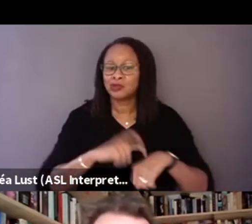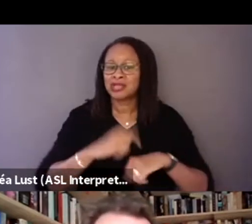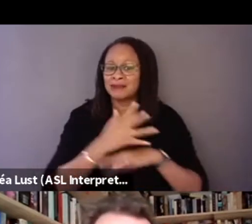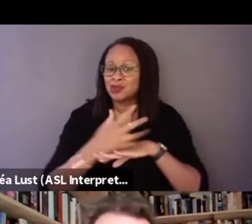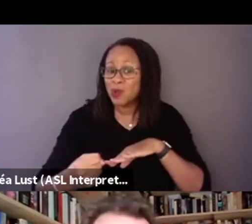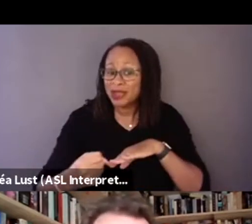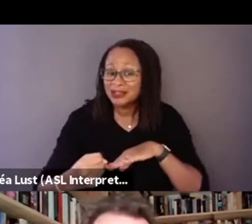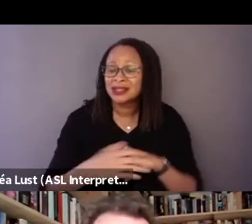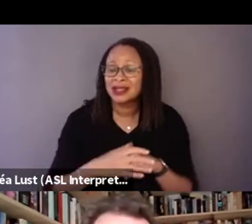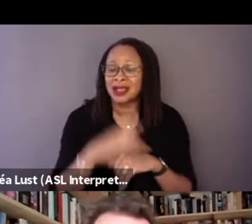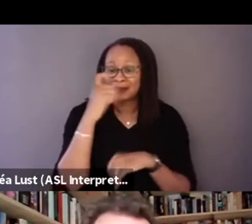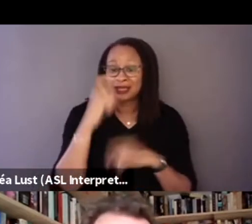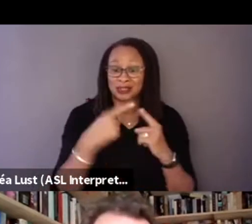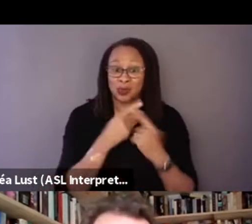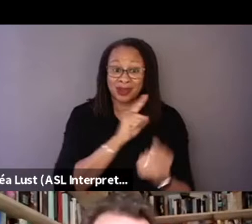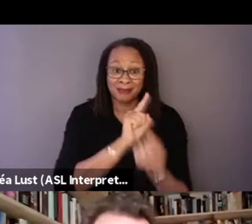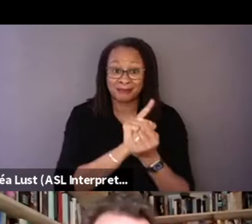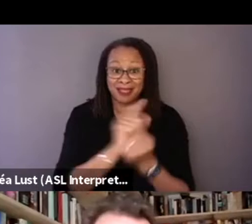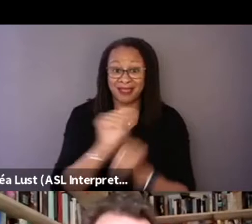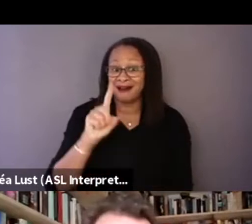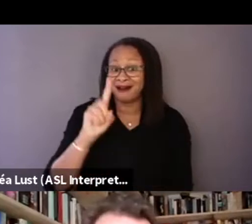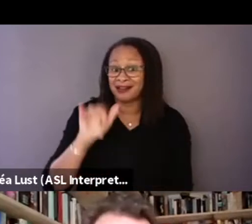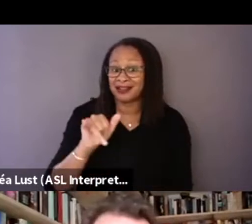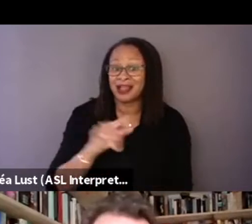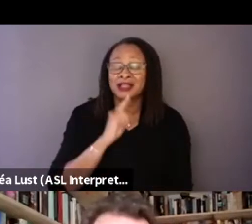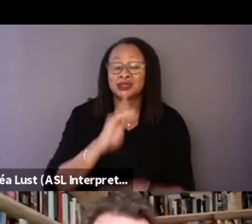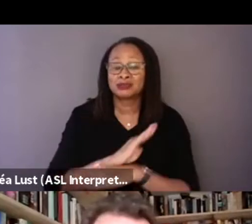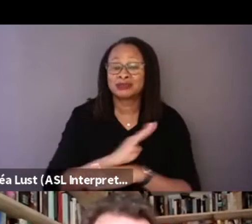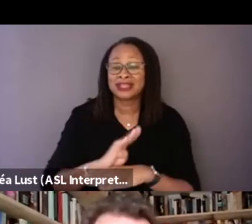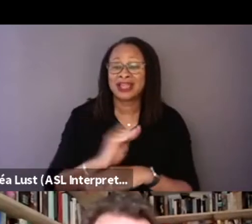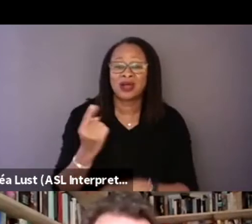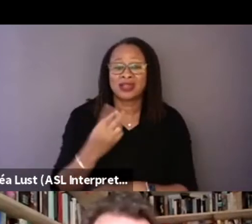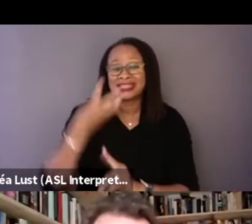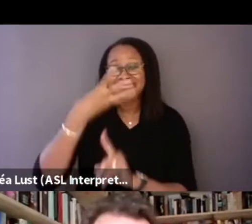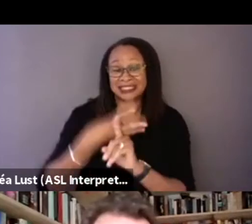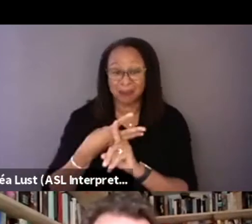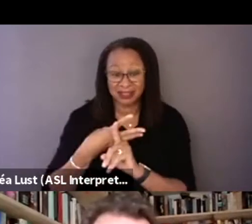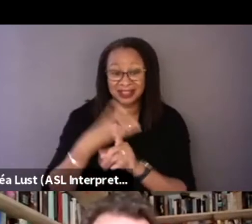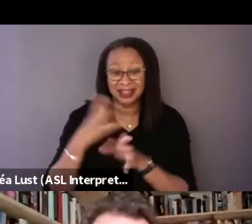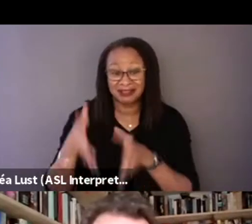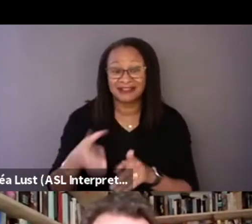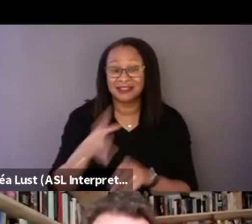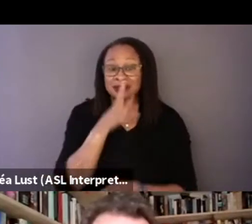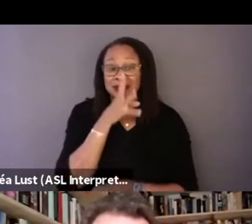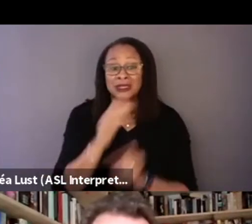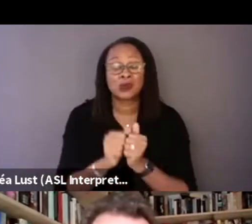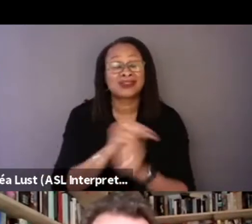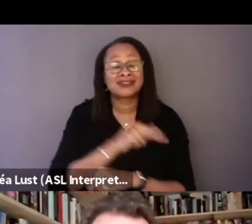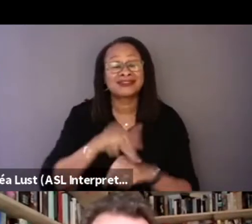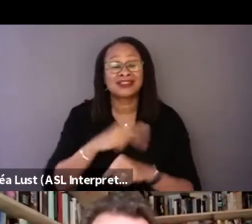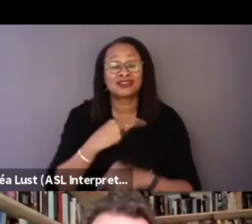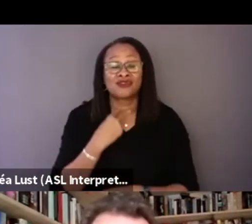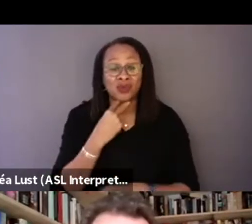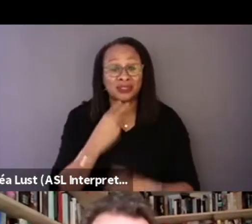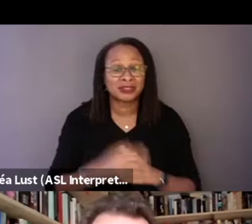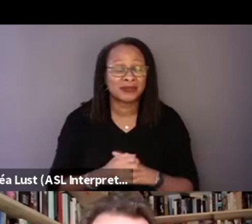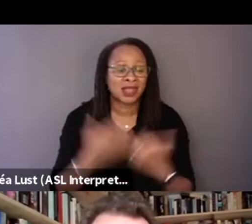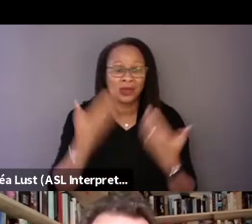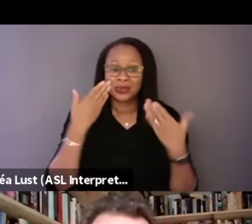because when I met Ady he actually only had six months or so left to speak with his natural voice. We didn't know what would happen with his voice,